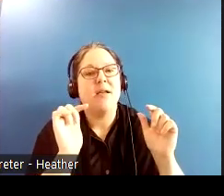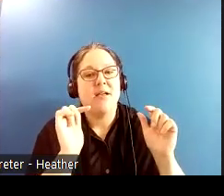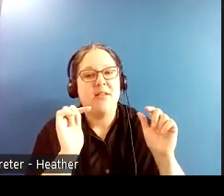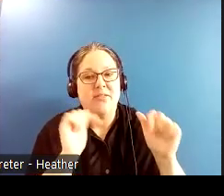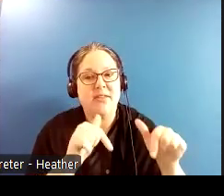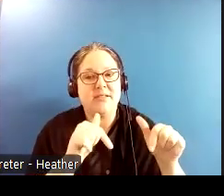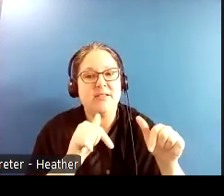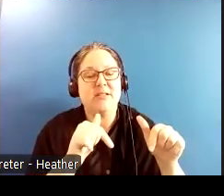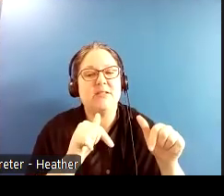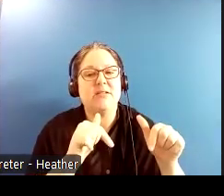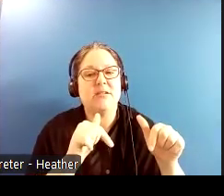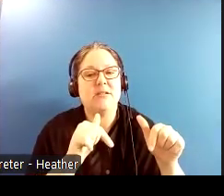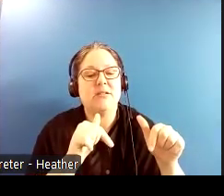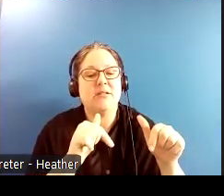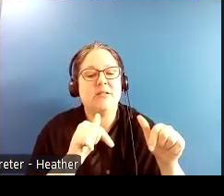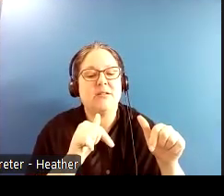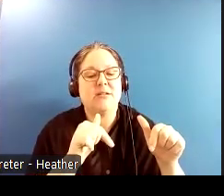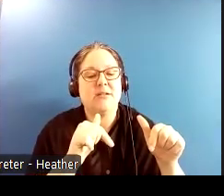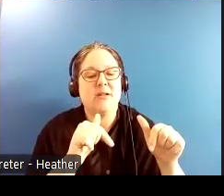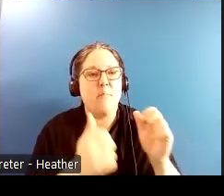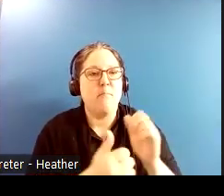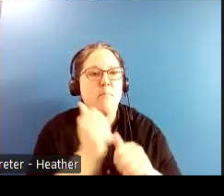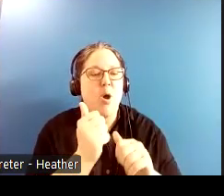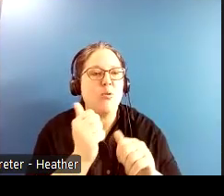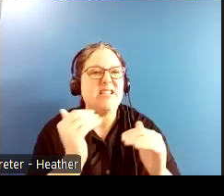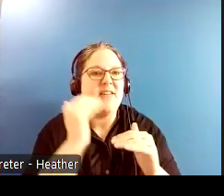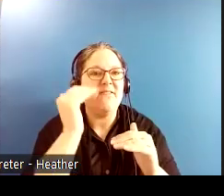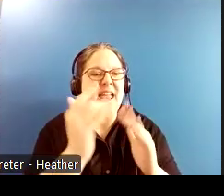advanced technology available to humanity at the time. Uh and you're just sort of making up